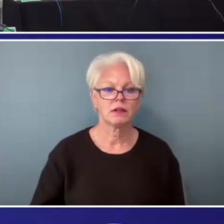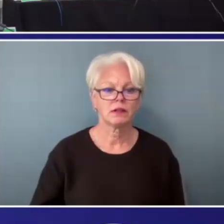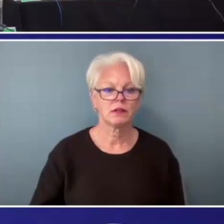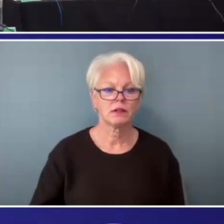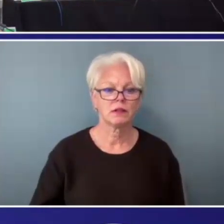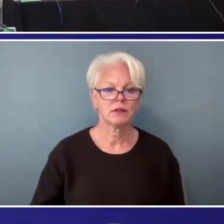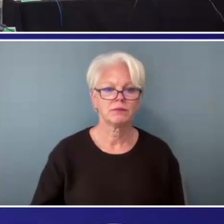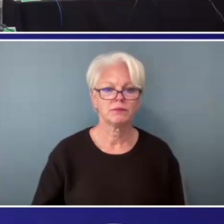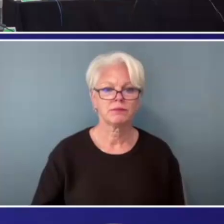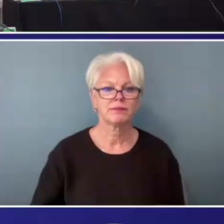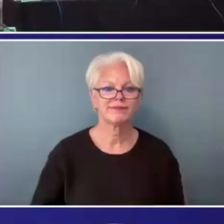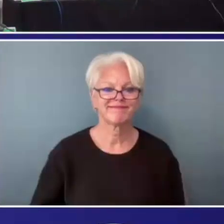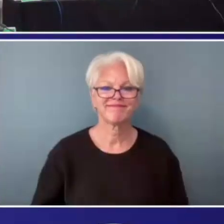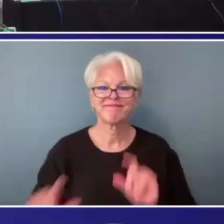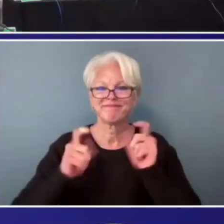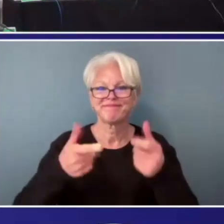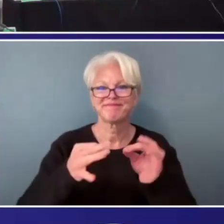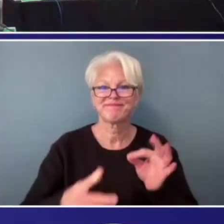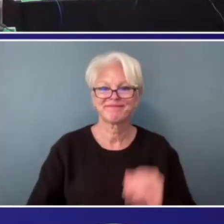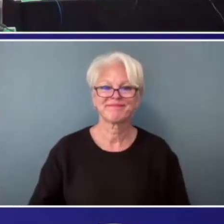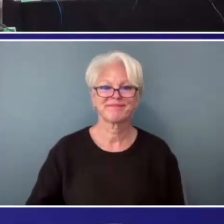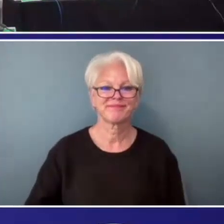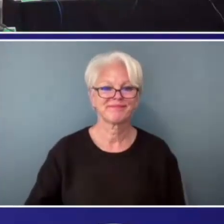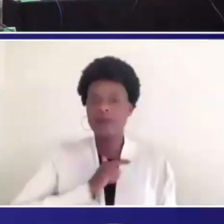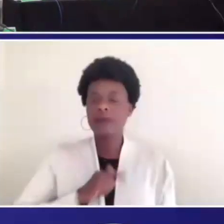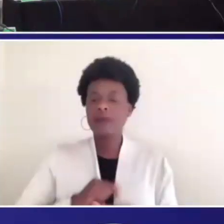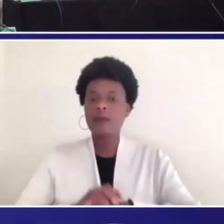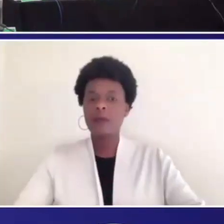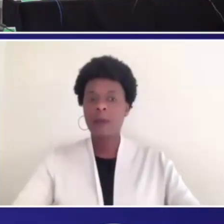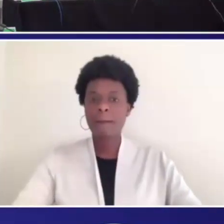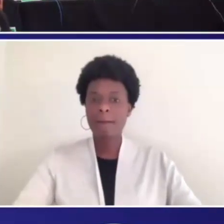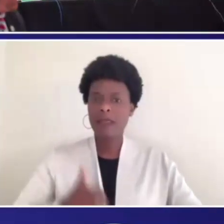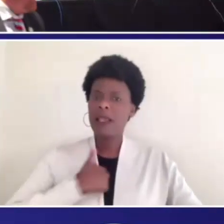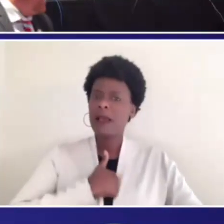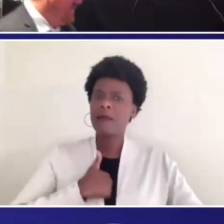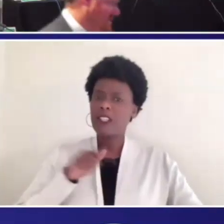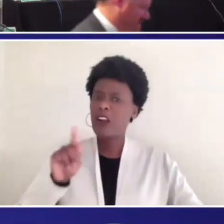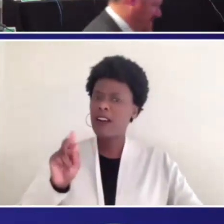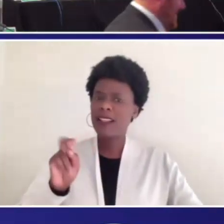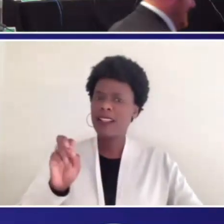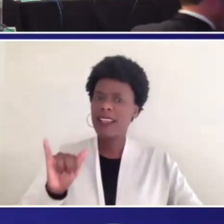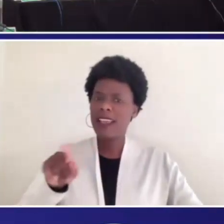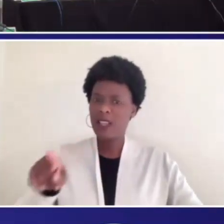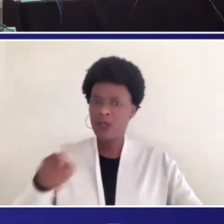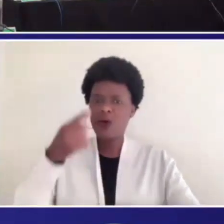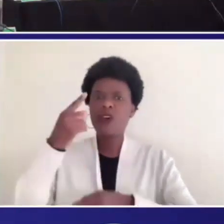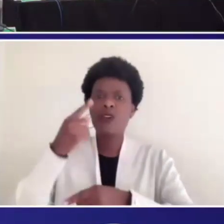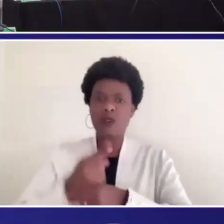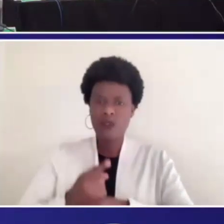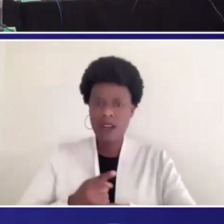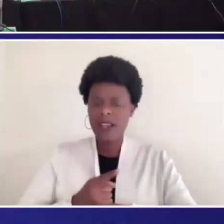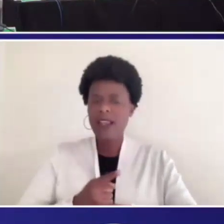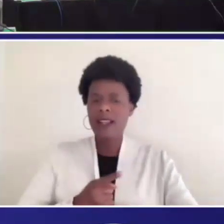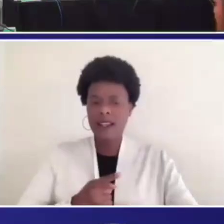Okay. If we -- oh, I'm sorry, Linnea, you were so right. I didn't understand what I was looking for. Yes, ma'am, would you go down to the